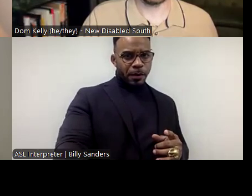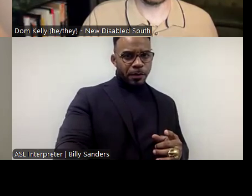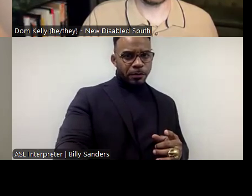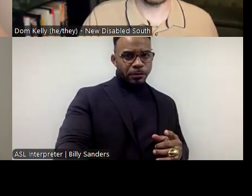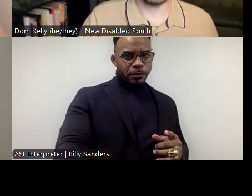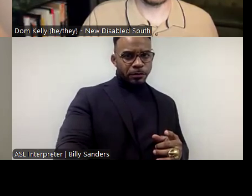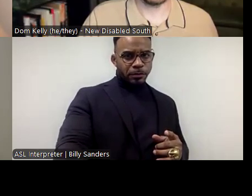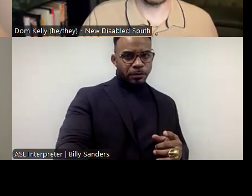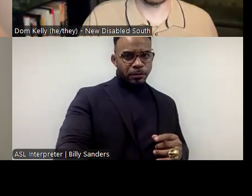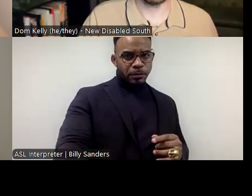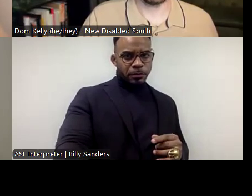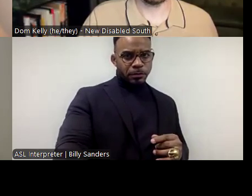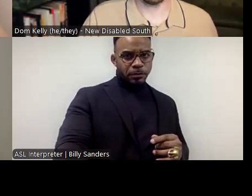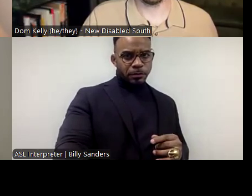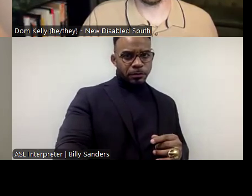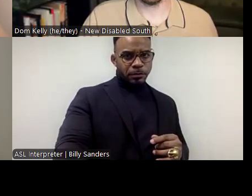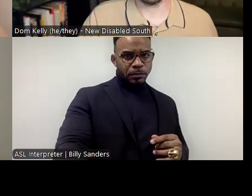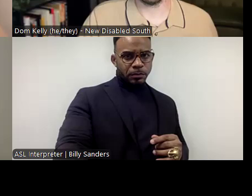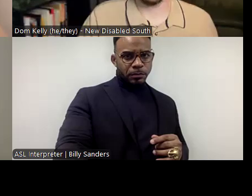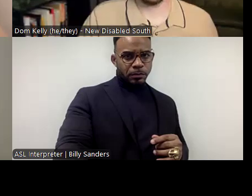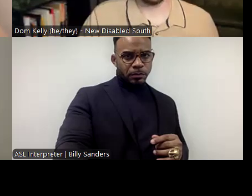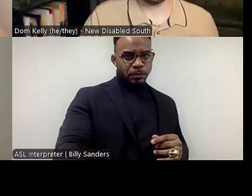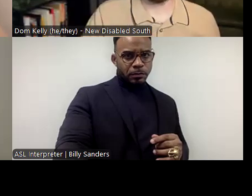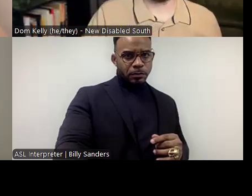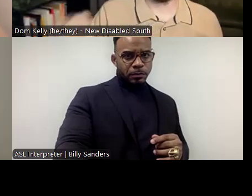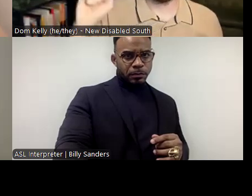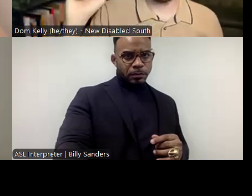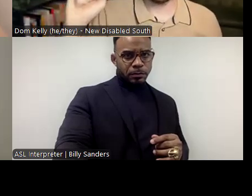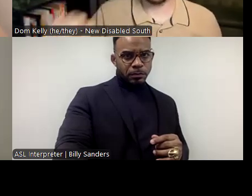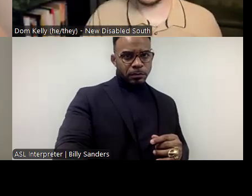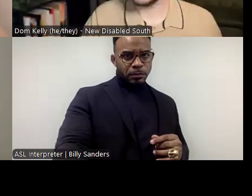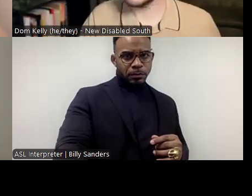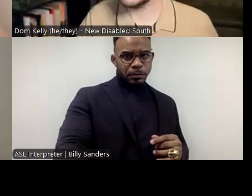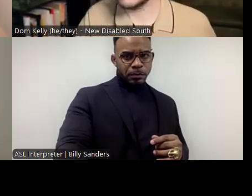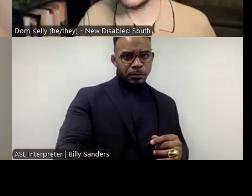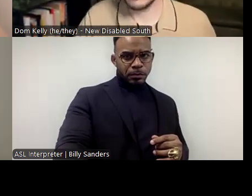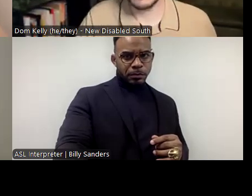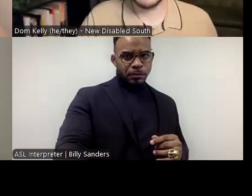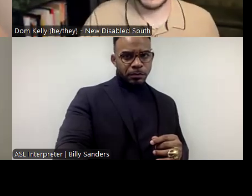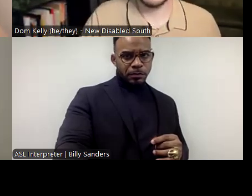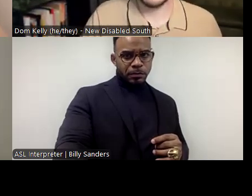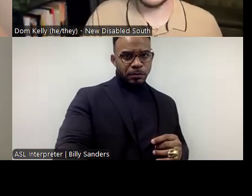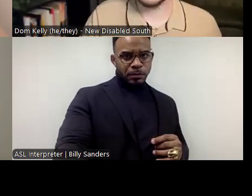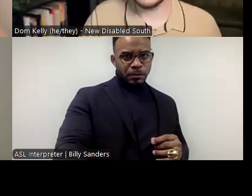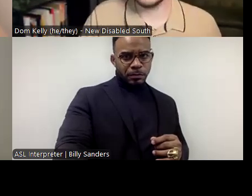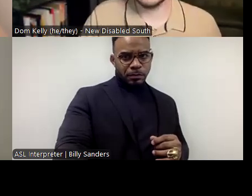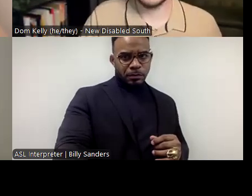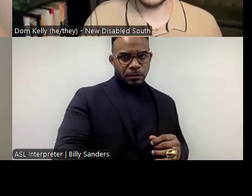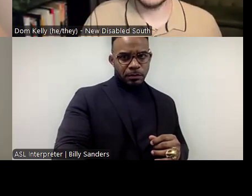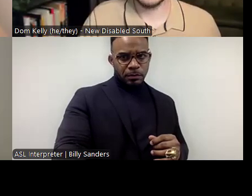community organizing for 43 years. She has been arrested 140 times fighting for disability rights with the